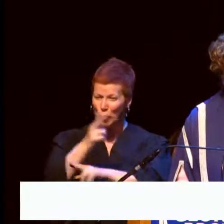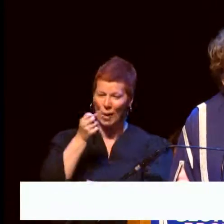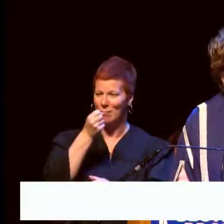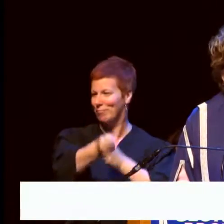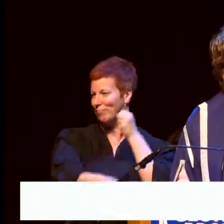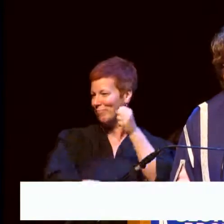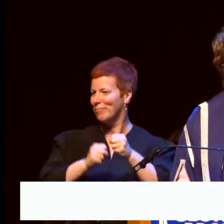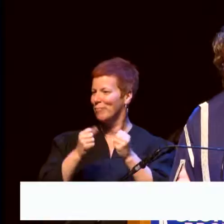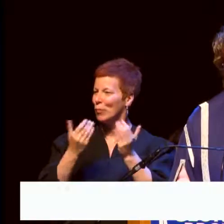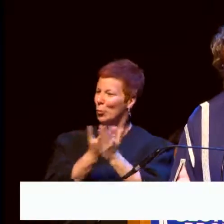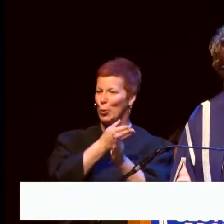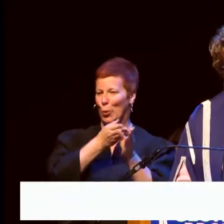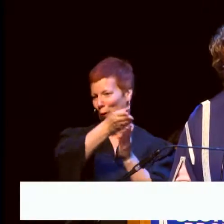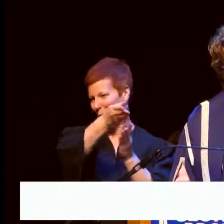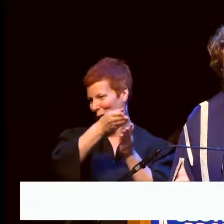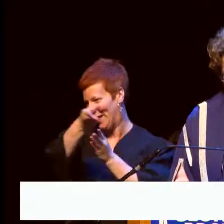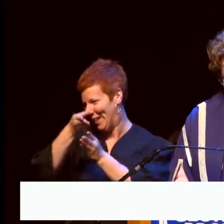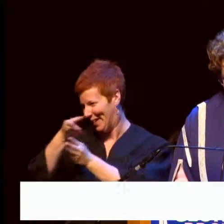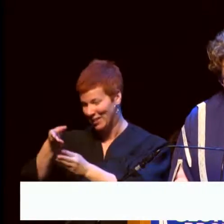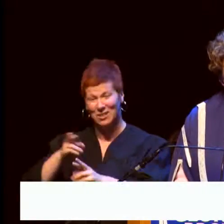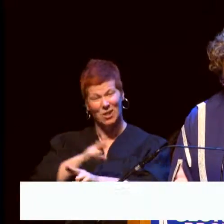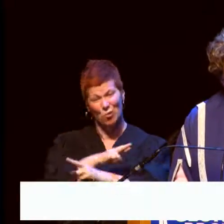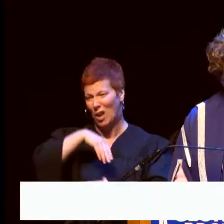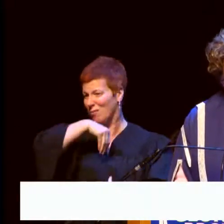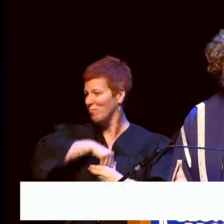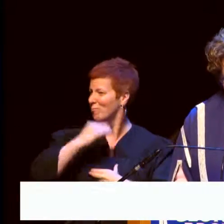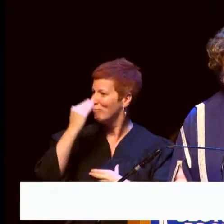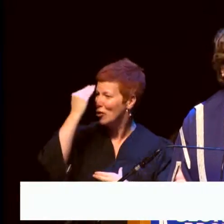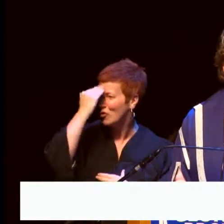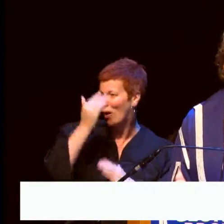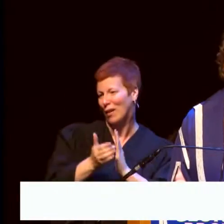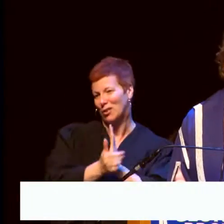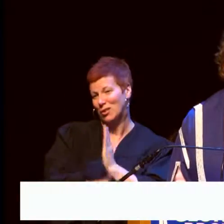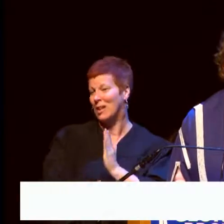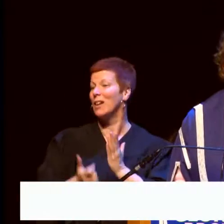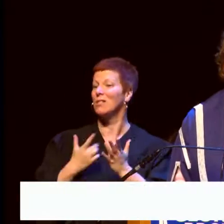WELL EQUIPPED WITH THE KNOWLEDGE AND TRAINING YOU HAVE OBTAINED AT GEORGE BROWN COLLEGE.